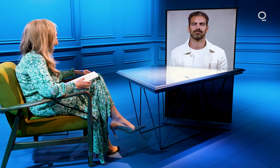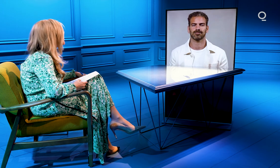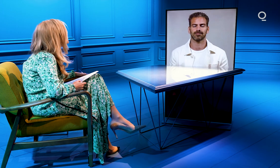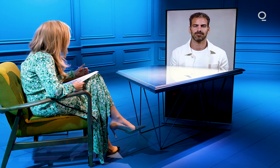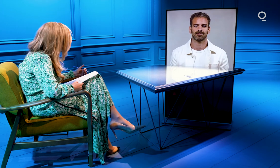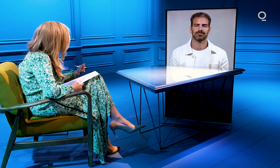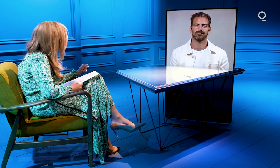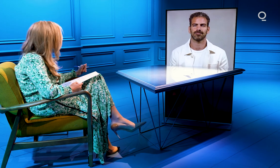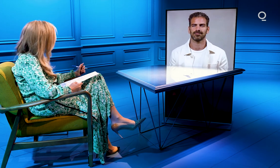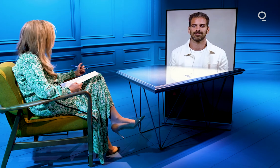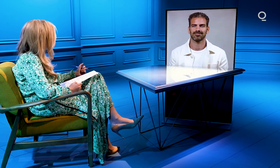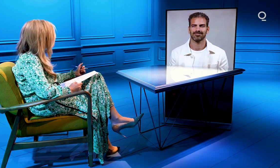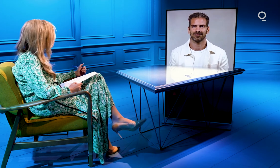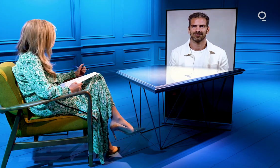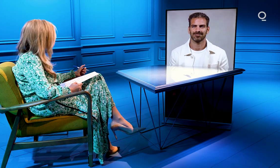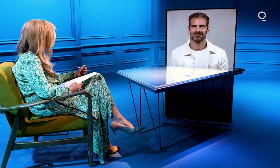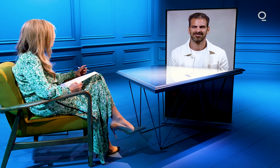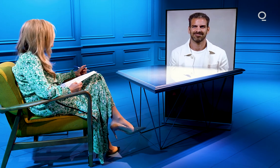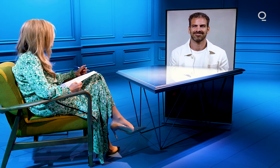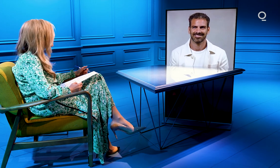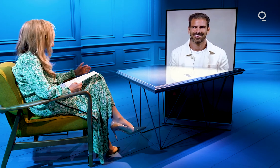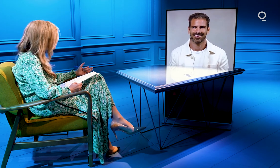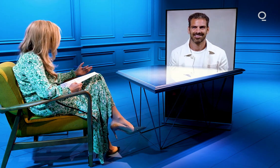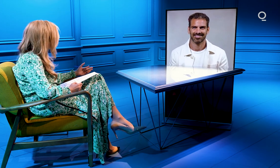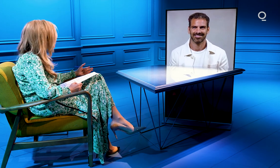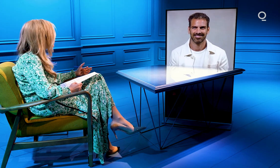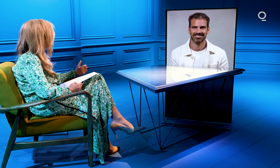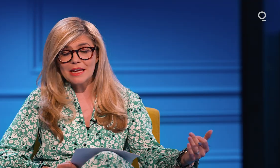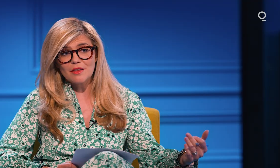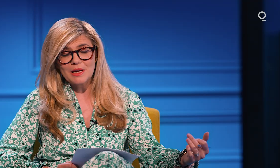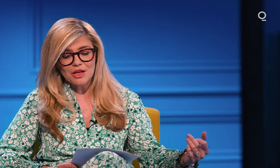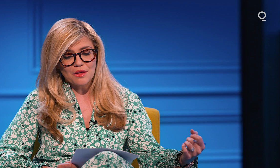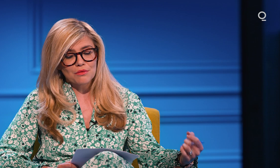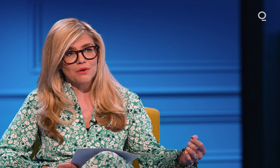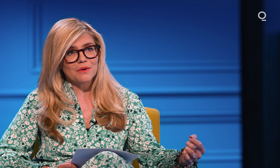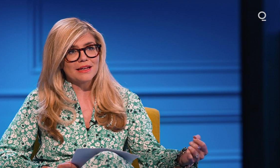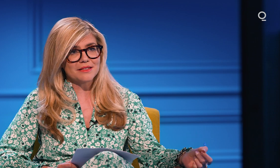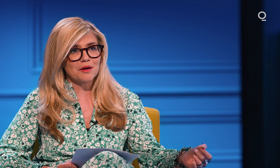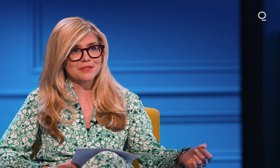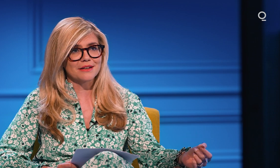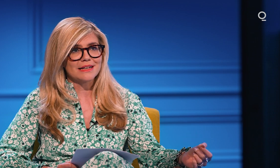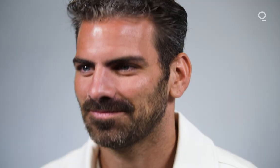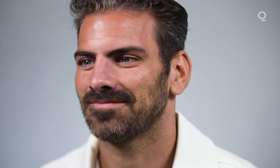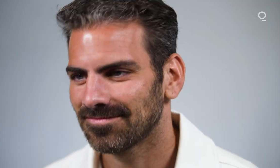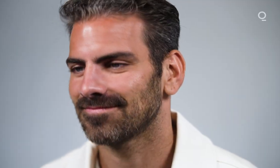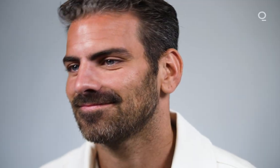Nyle DiMarco, welcome to the program. It's really good to have you on the show. And I should say, we'll be speaking to each other through an interpreter today.